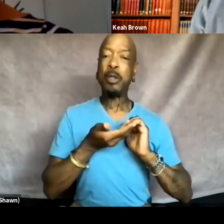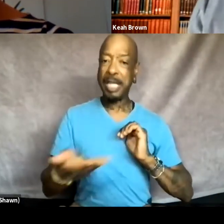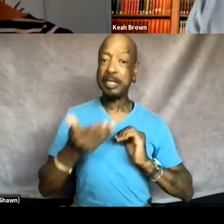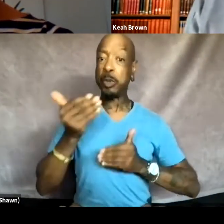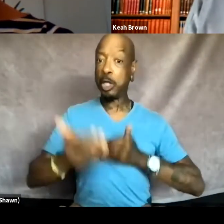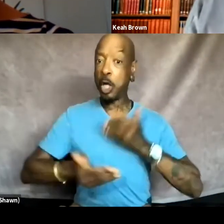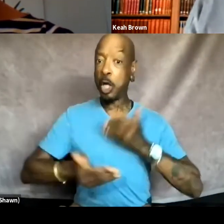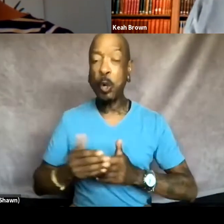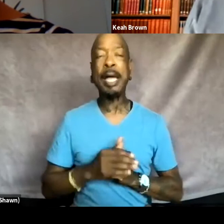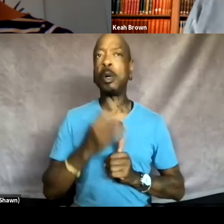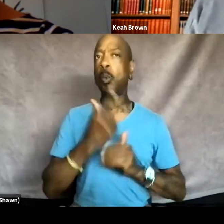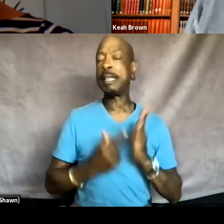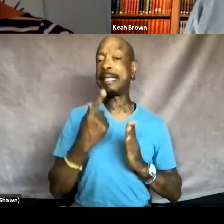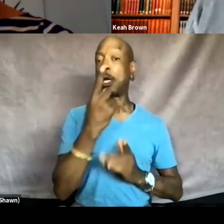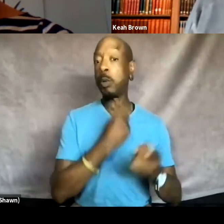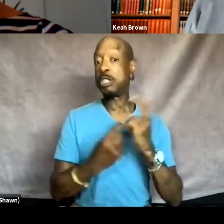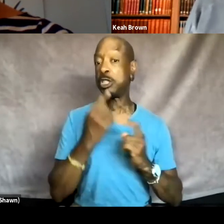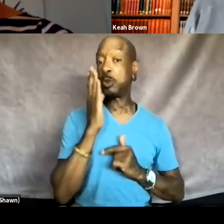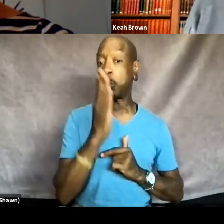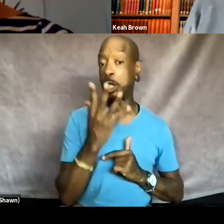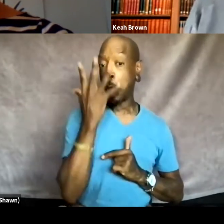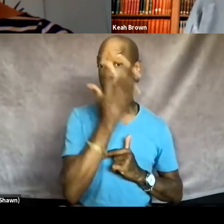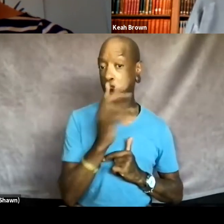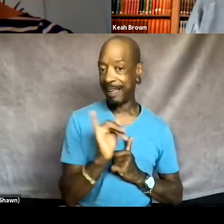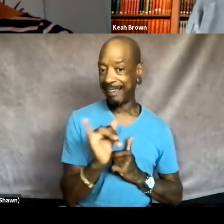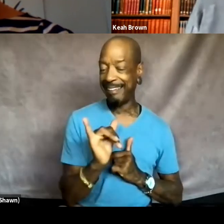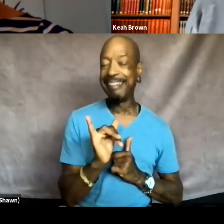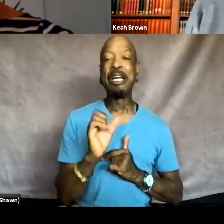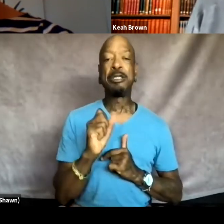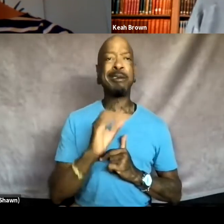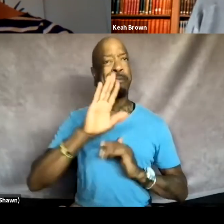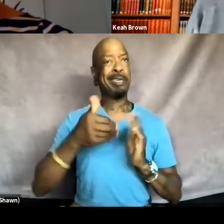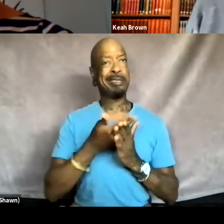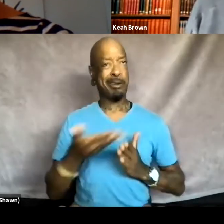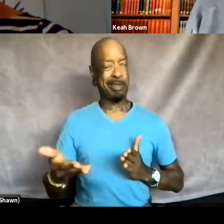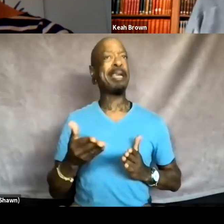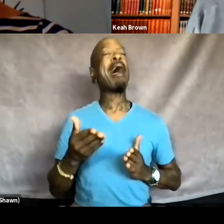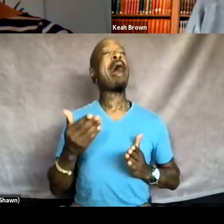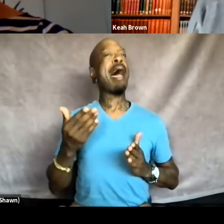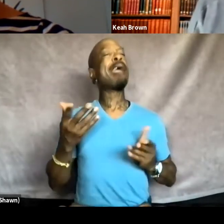Keah Brown: You know the entire thing would be and because I've done so many of these